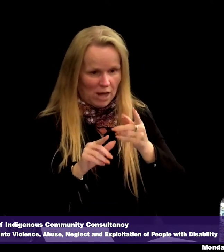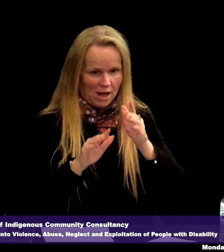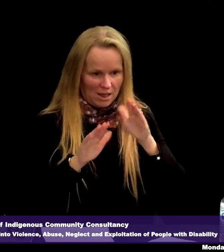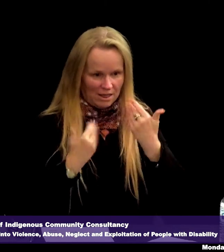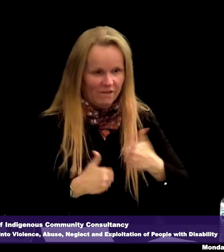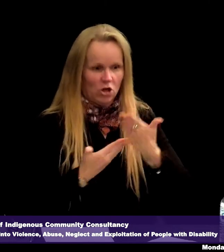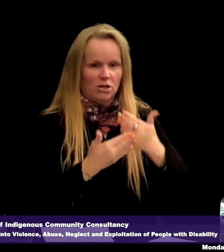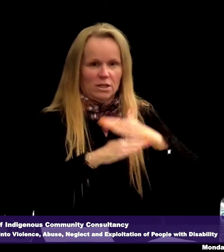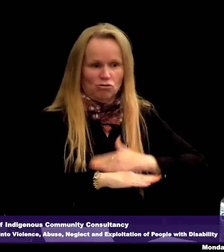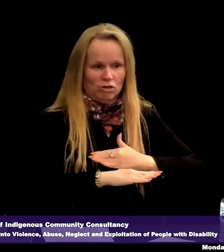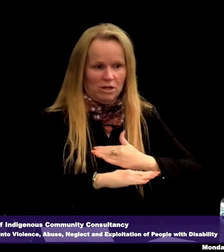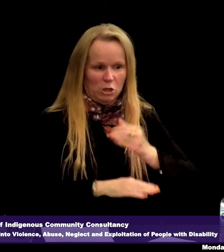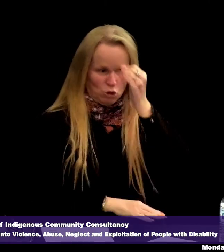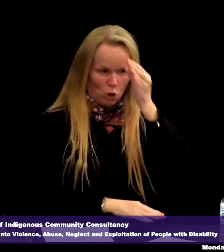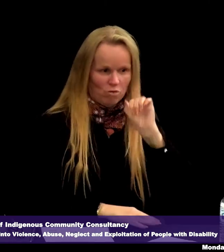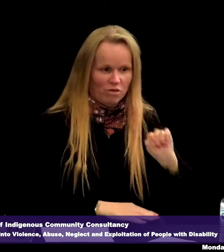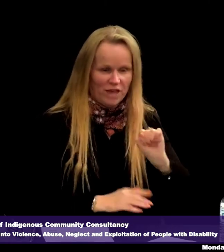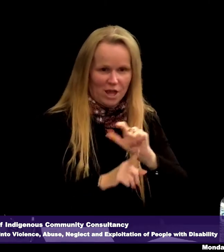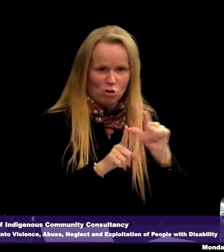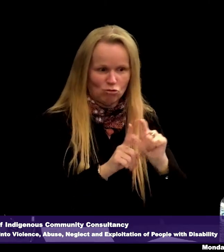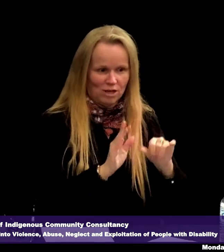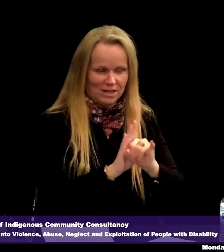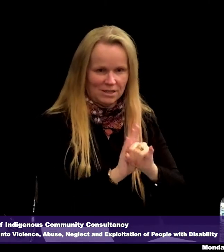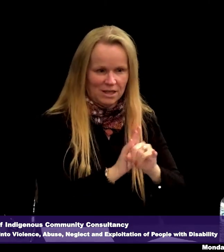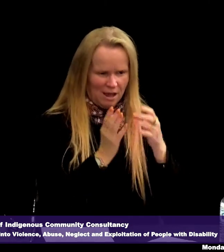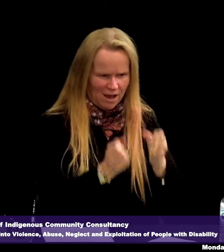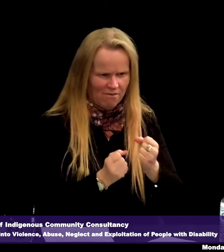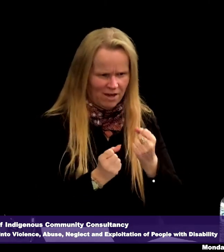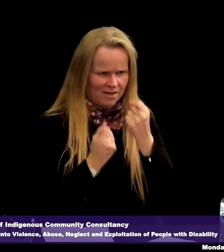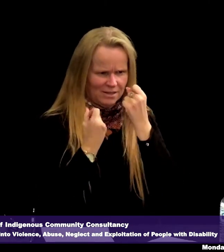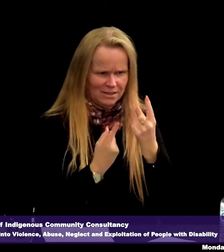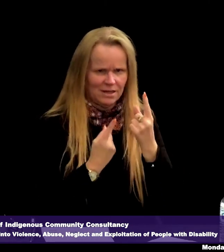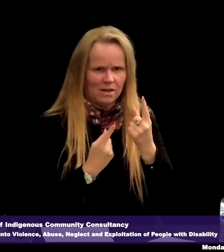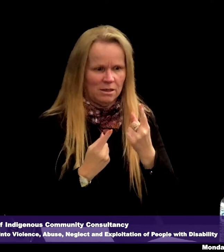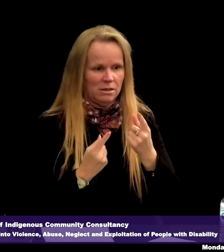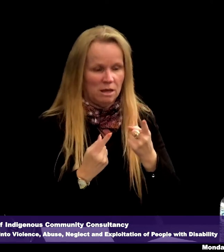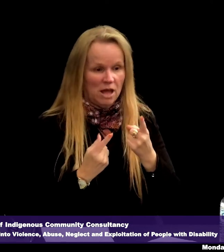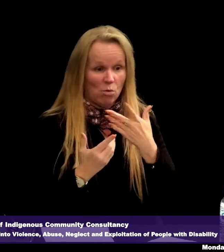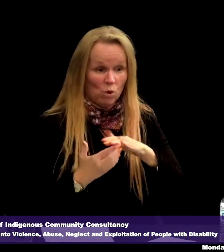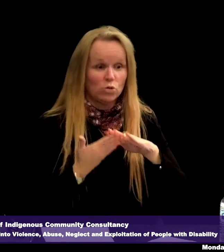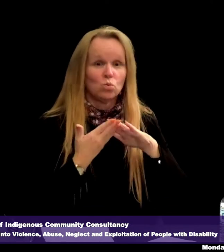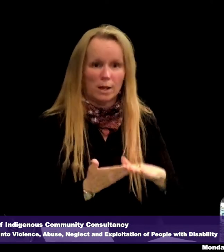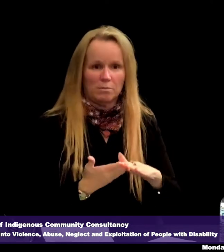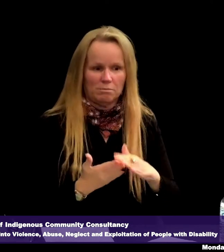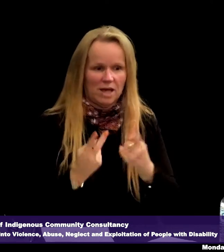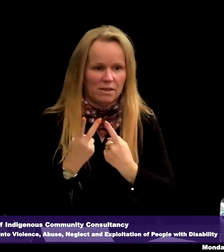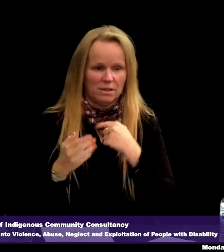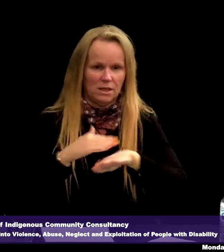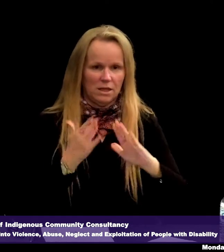to be really assertive and to represent their community. They live on country, they have a strong cultural identity, and they want to help